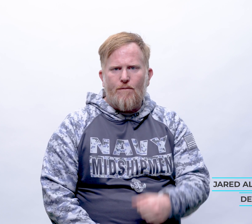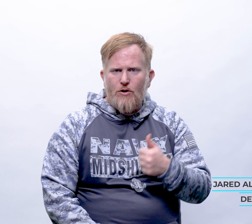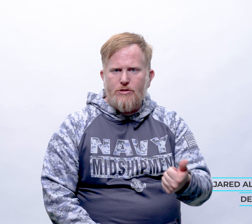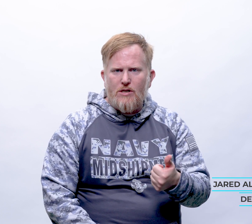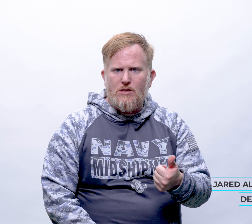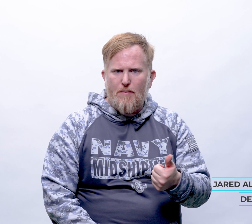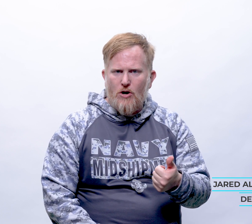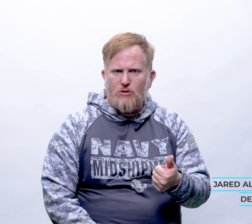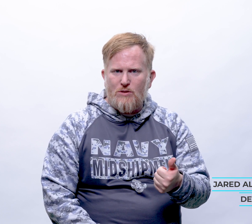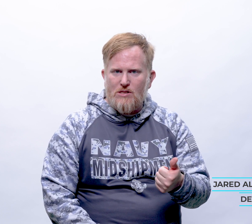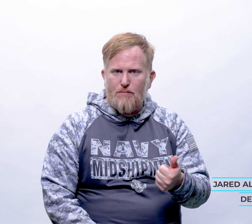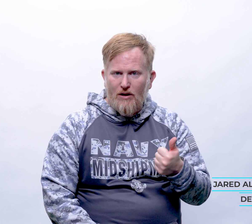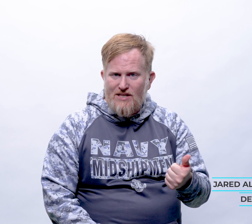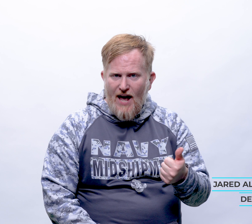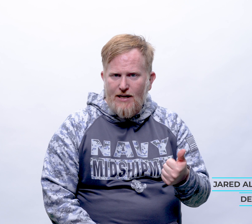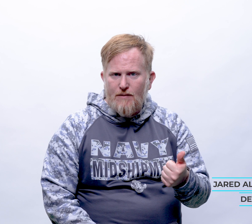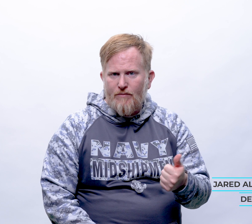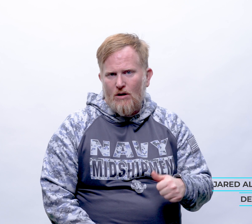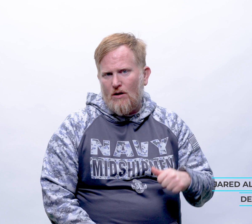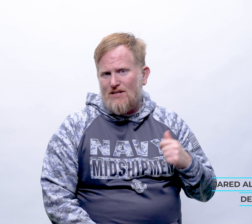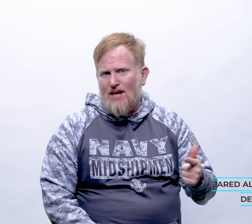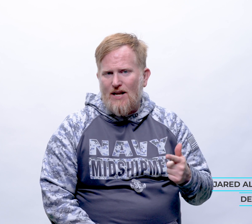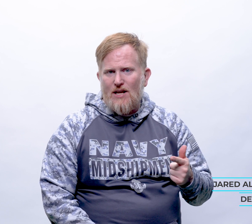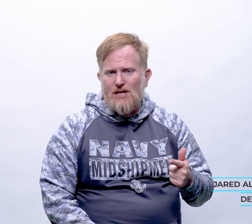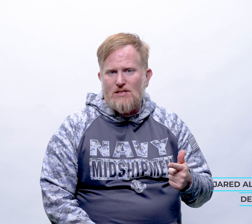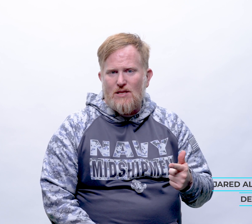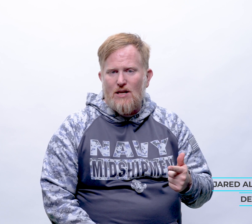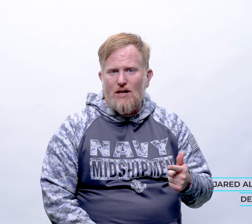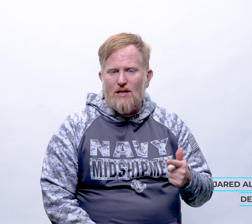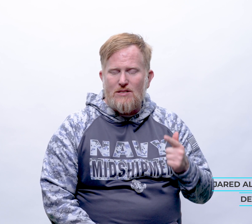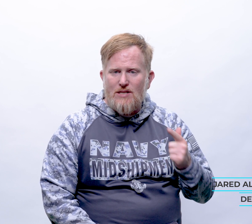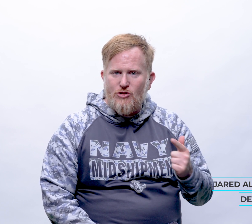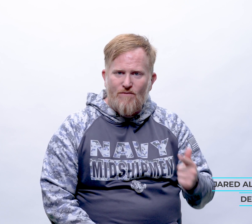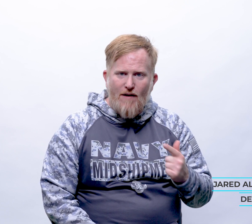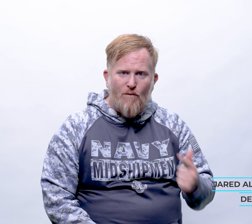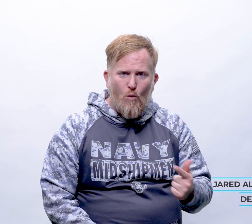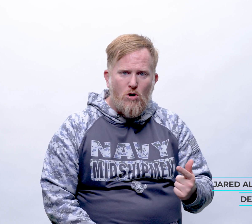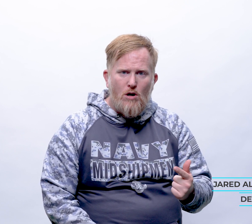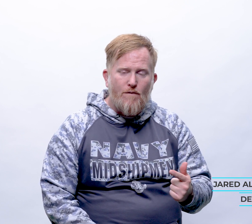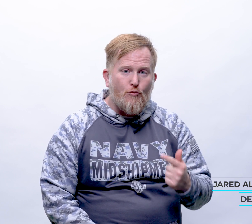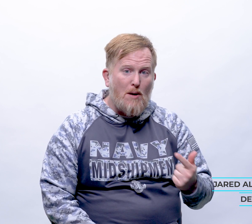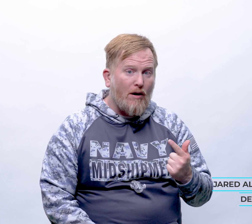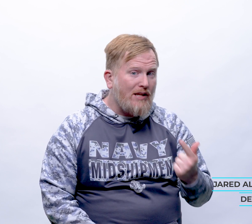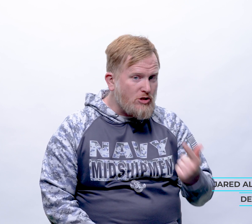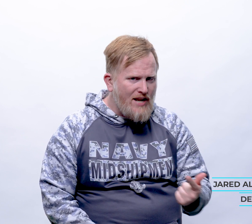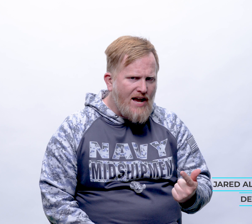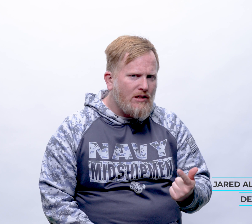The first is the Americans with Disabilities Act. The second is the Section 504 of the Rehabilitation Act.